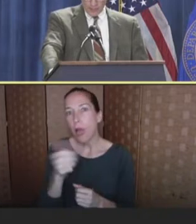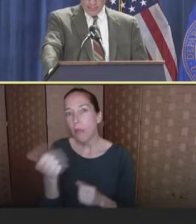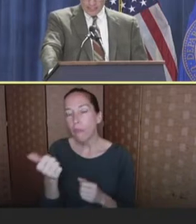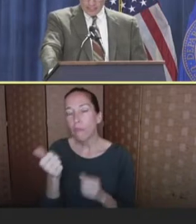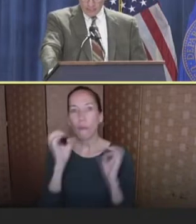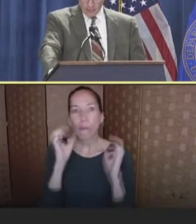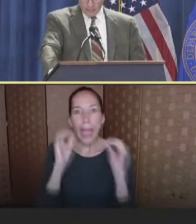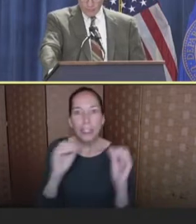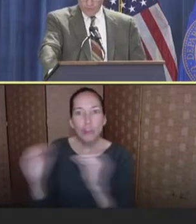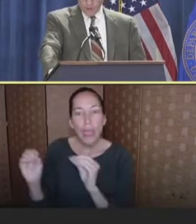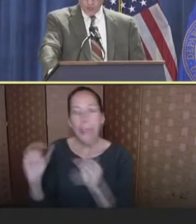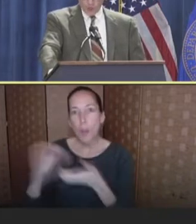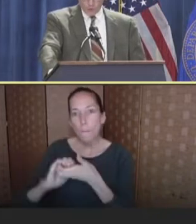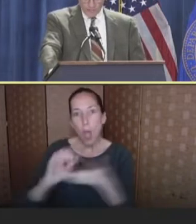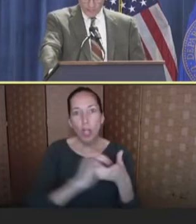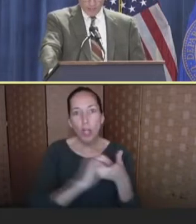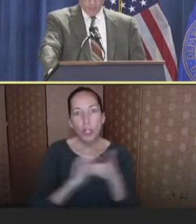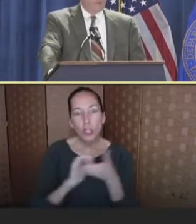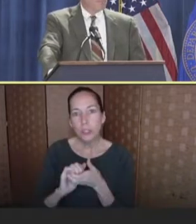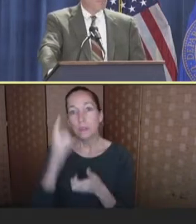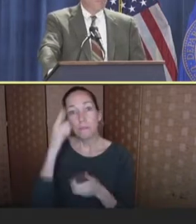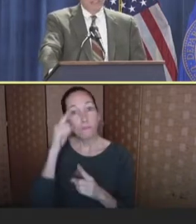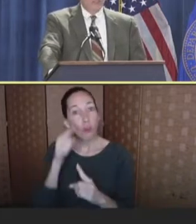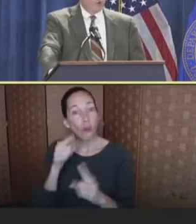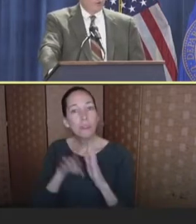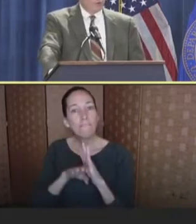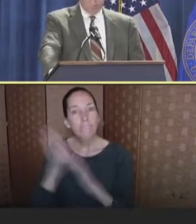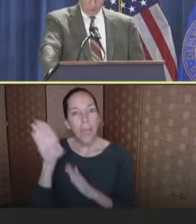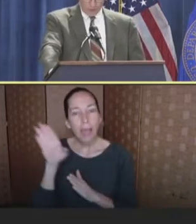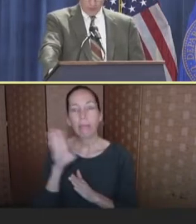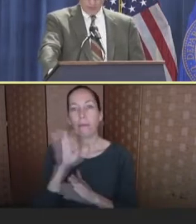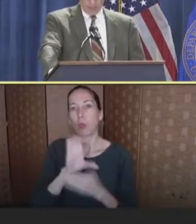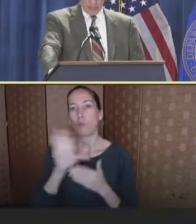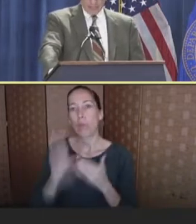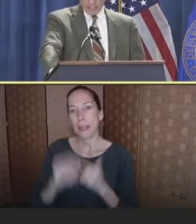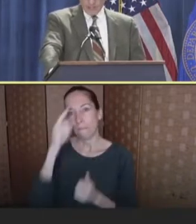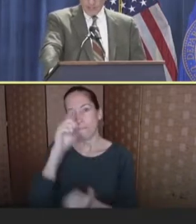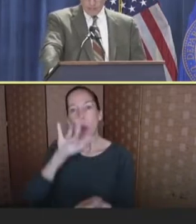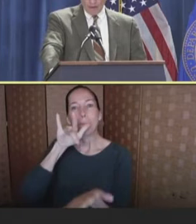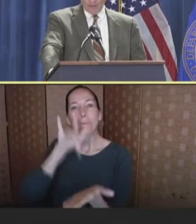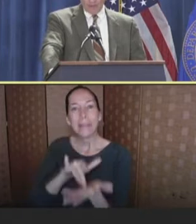to develop or fund a curriculum for middle school students to teach them about the value